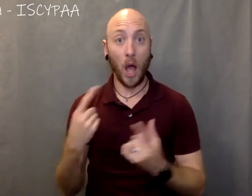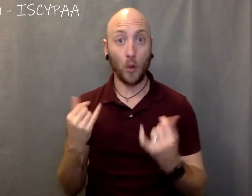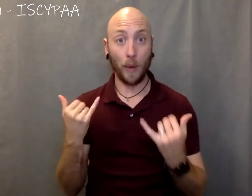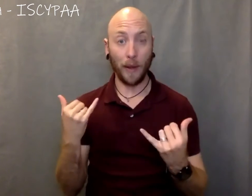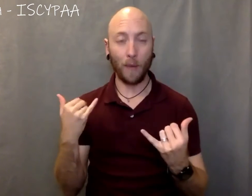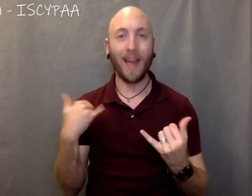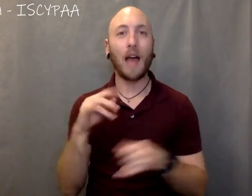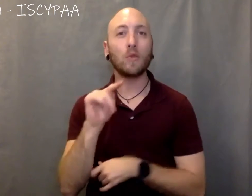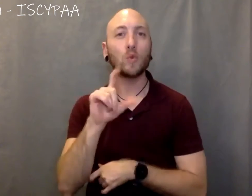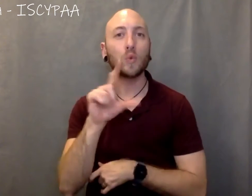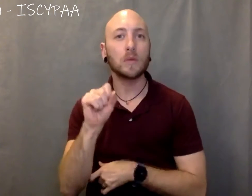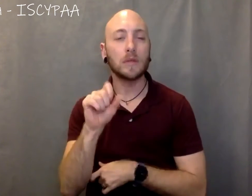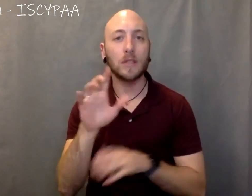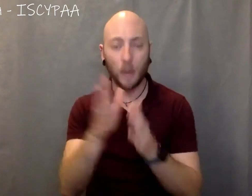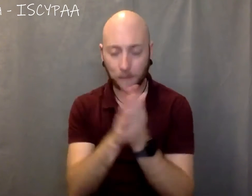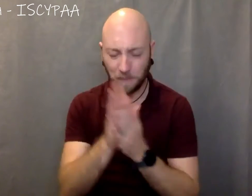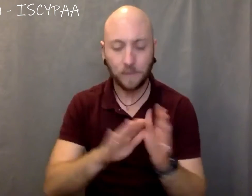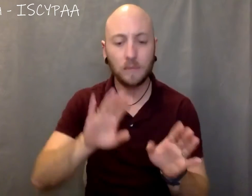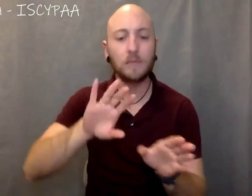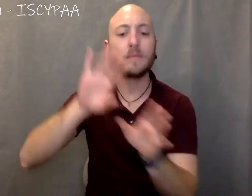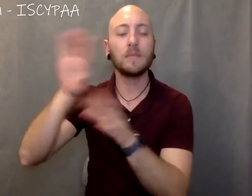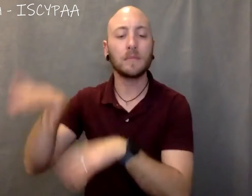So I'm not going to talk too much about my drinking and drugging because it's all